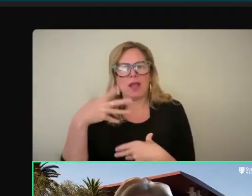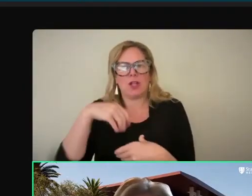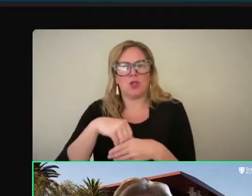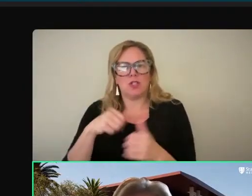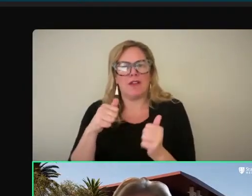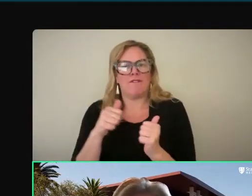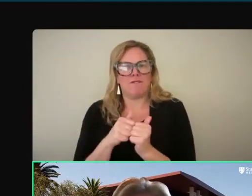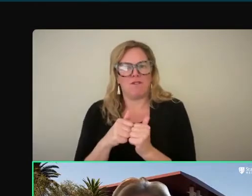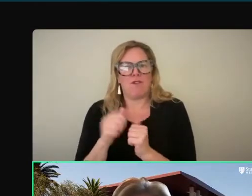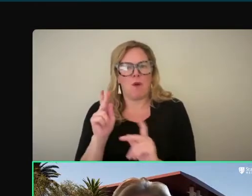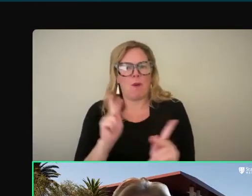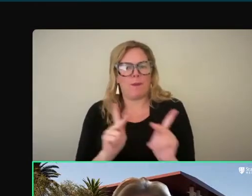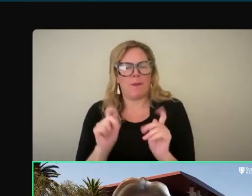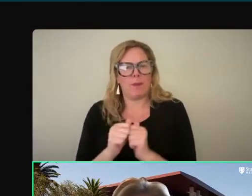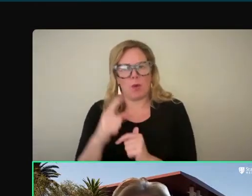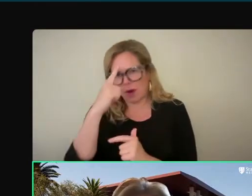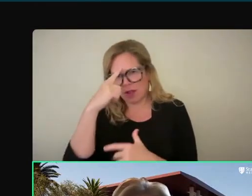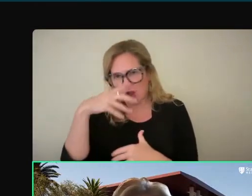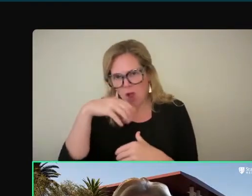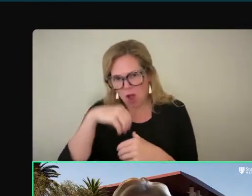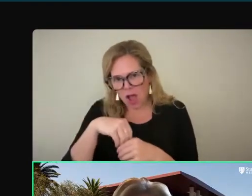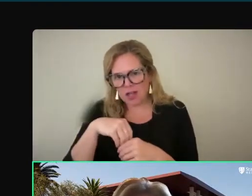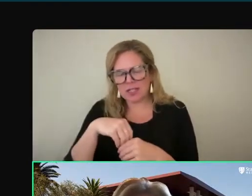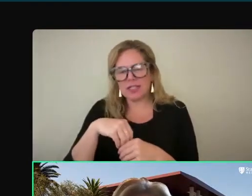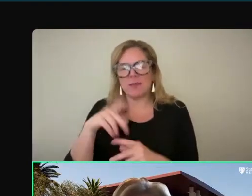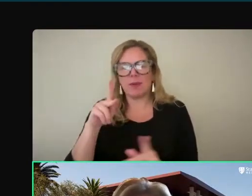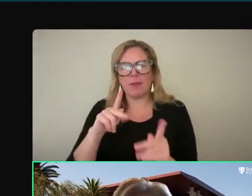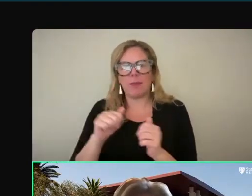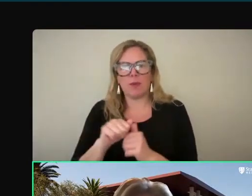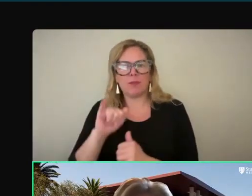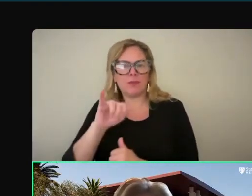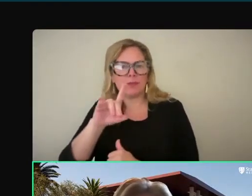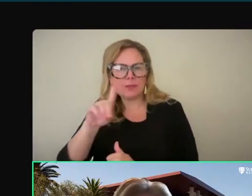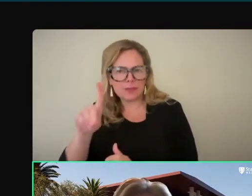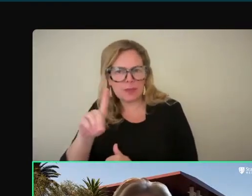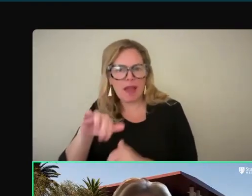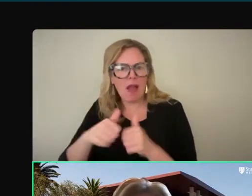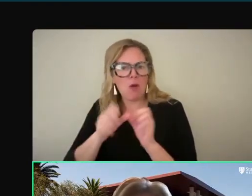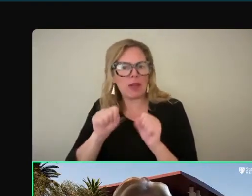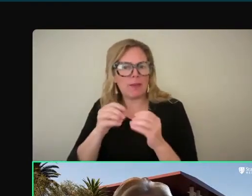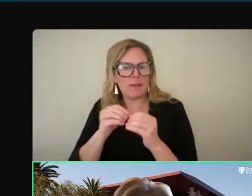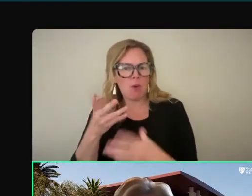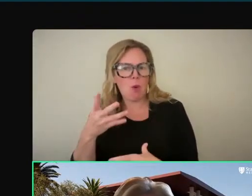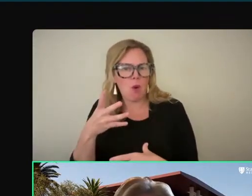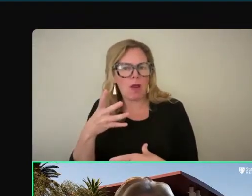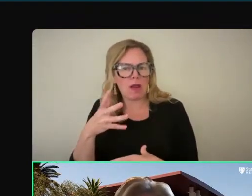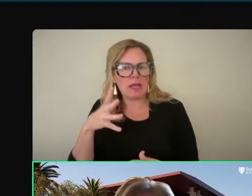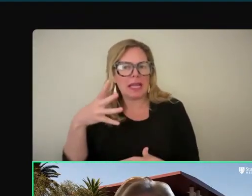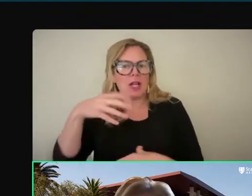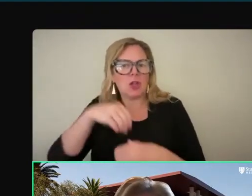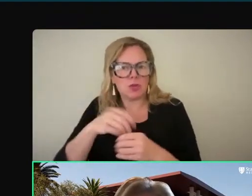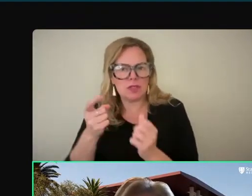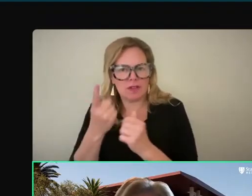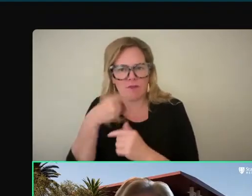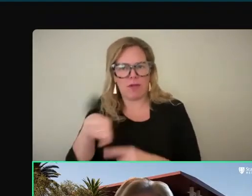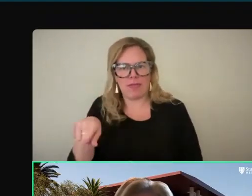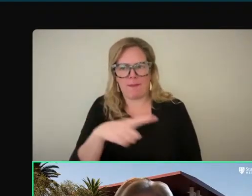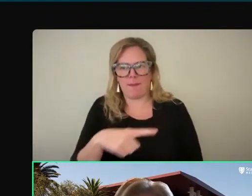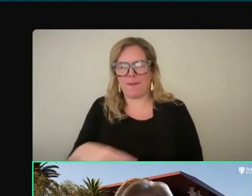but specifically, how we can make telehealth and telemedicine more inclusive. Next slide. So just